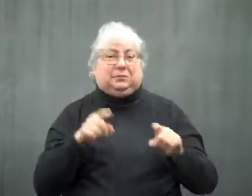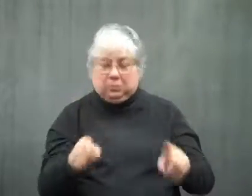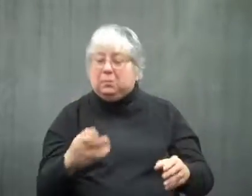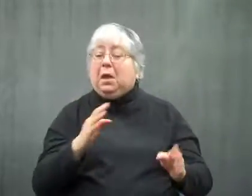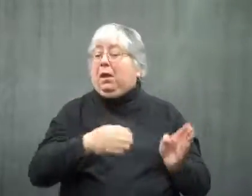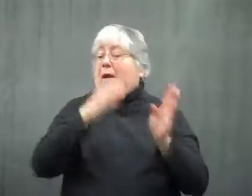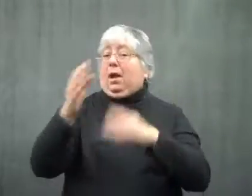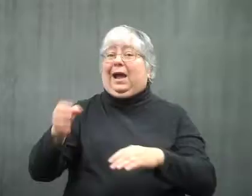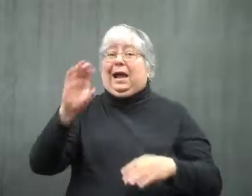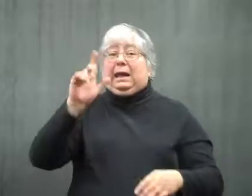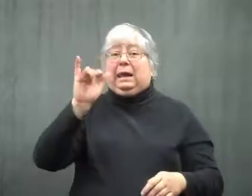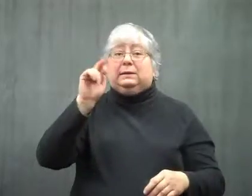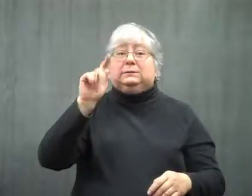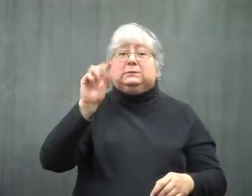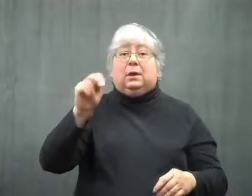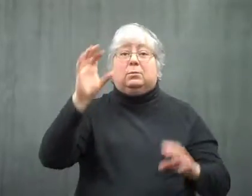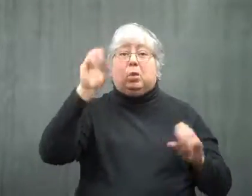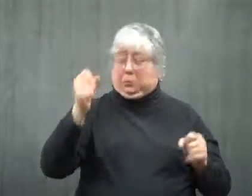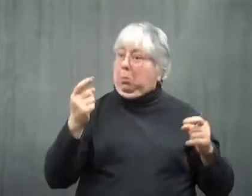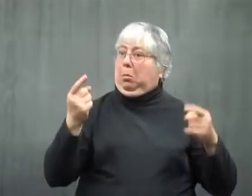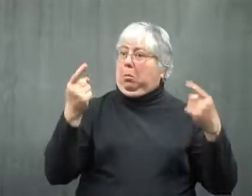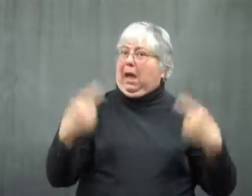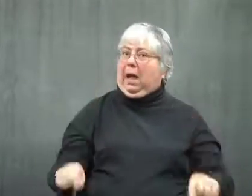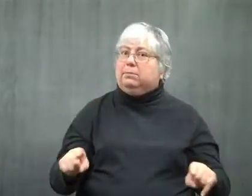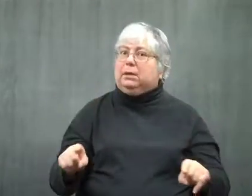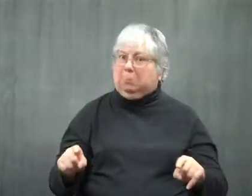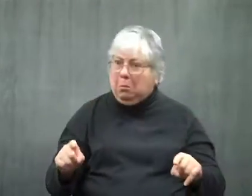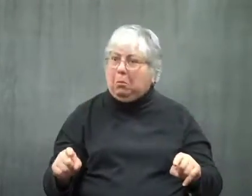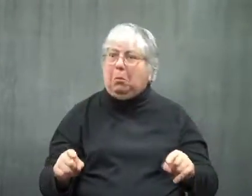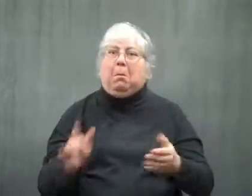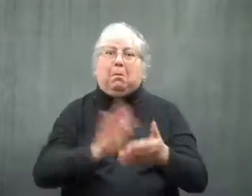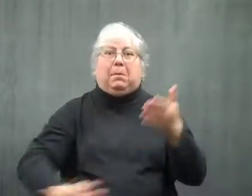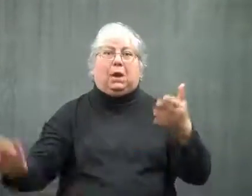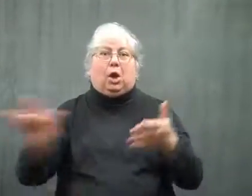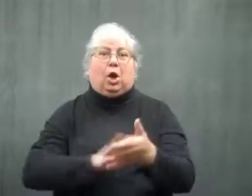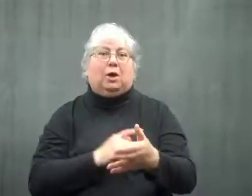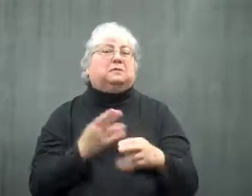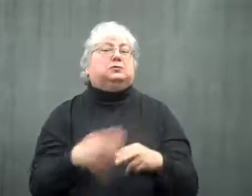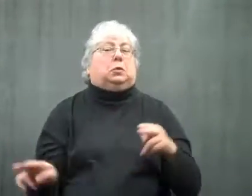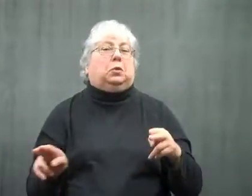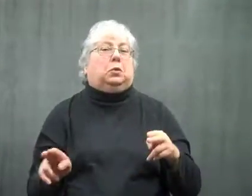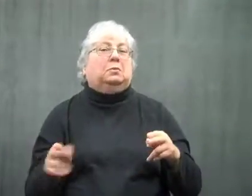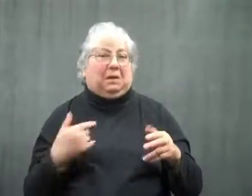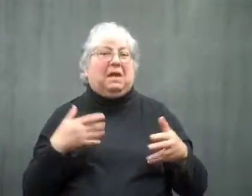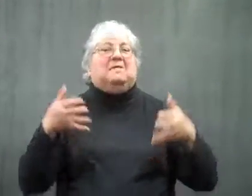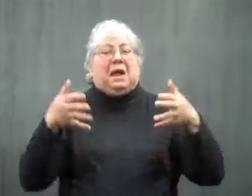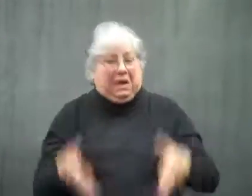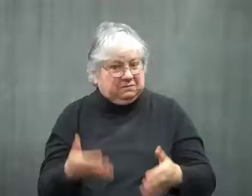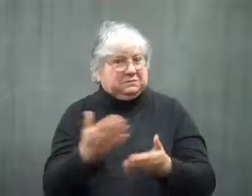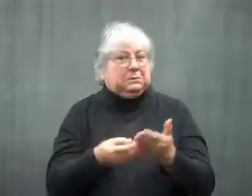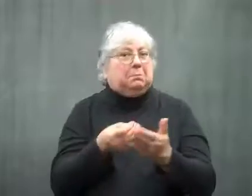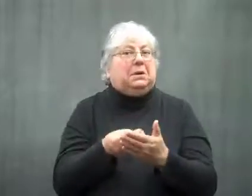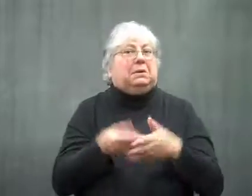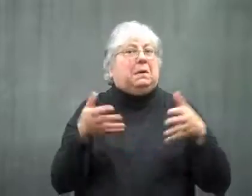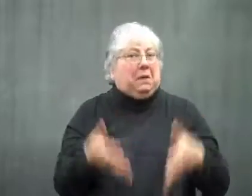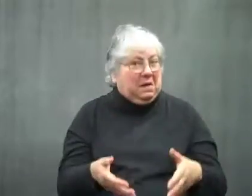During Clinton's administration it was paid off and there was a surplus for a short time.